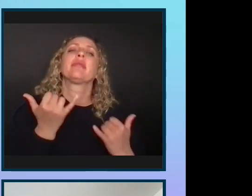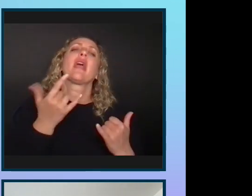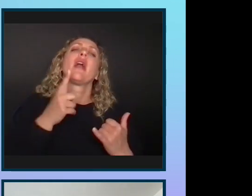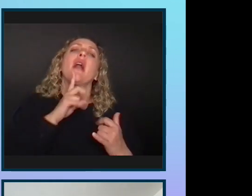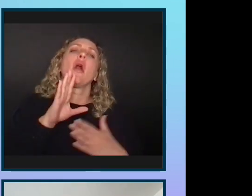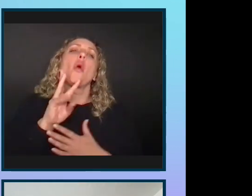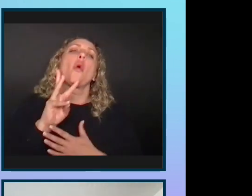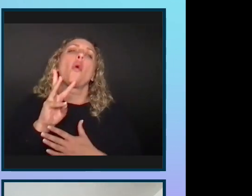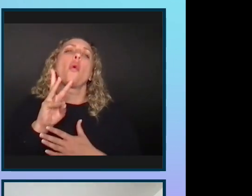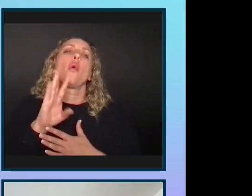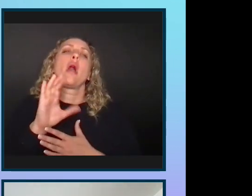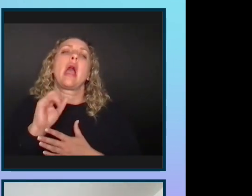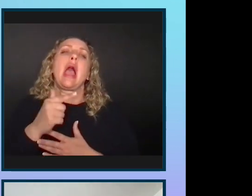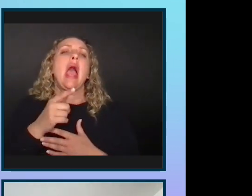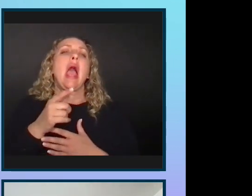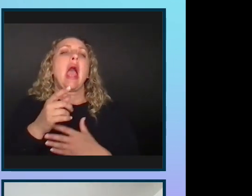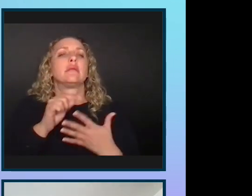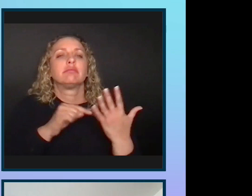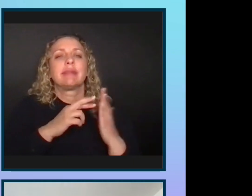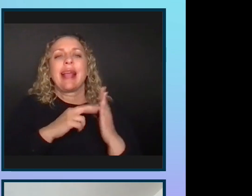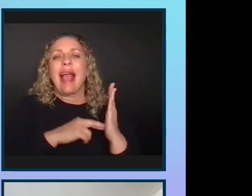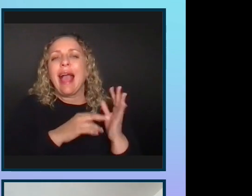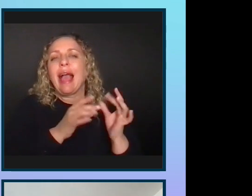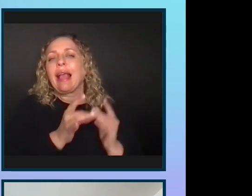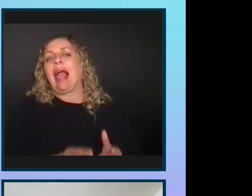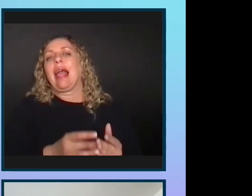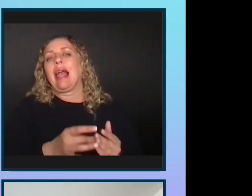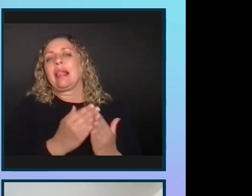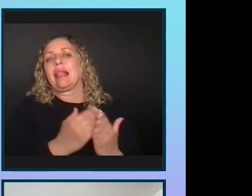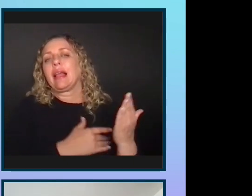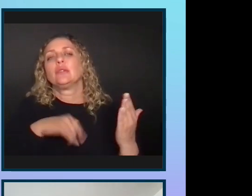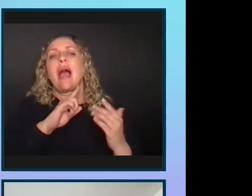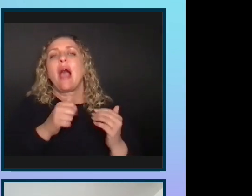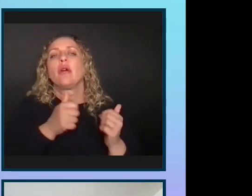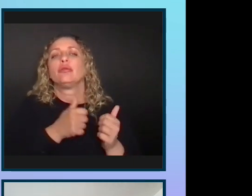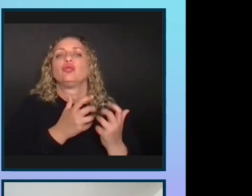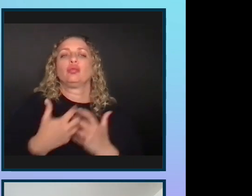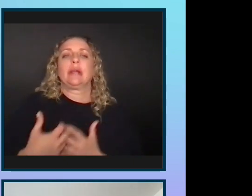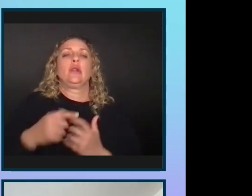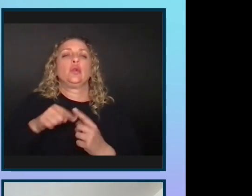that provide kind of pointers and guidelines on how to cater to these experiences.